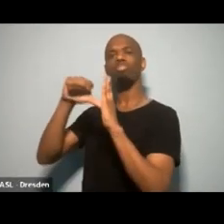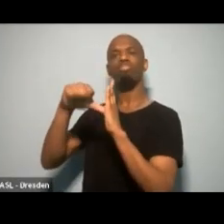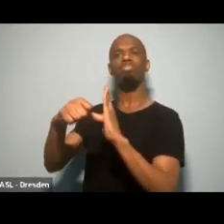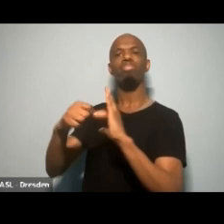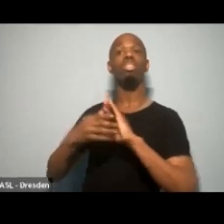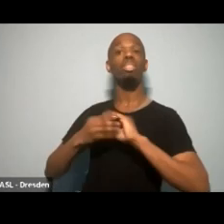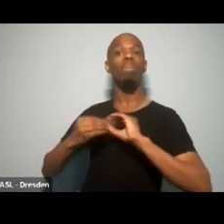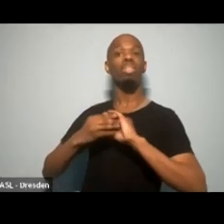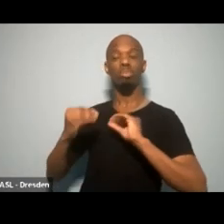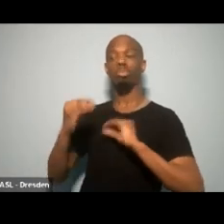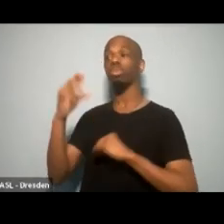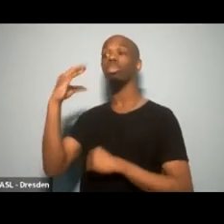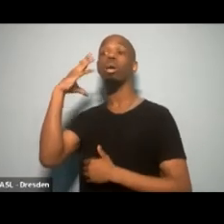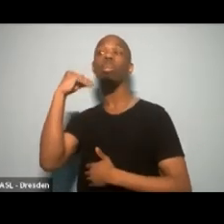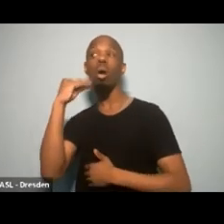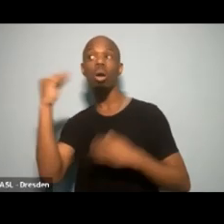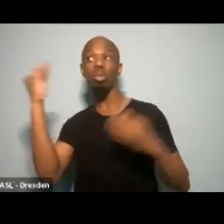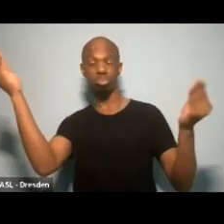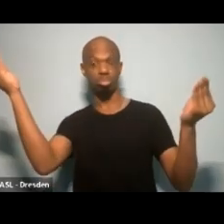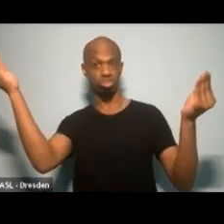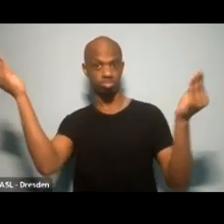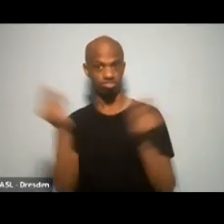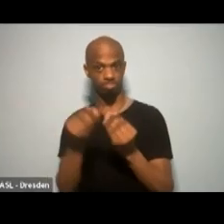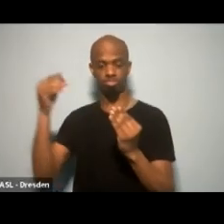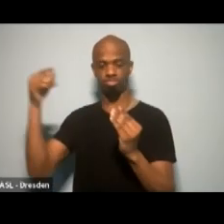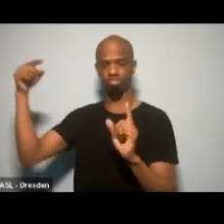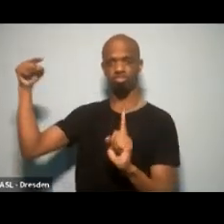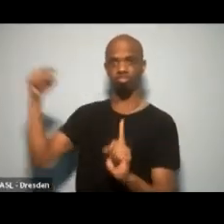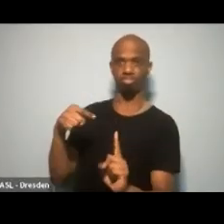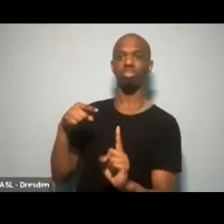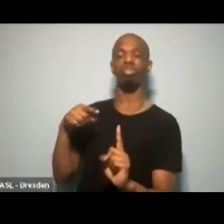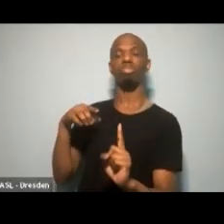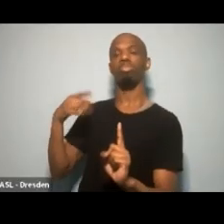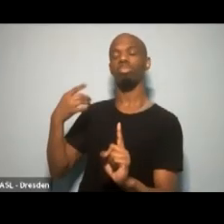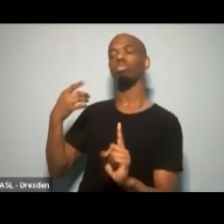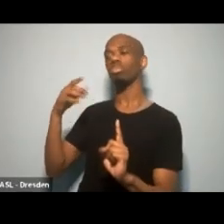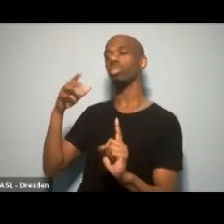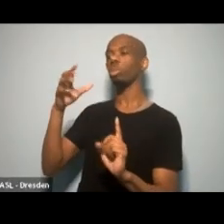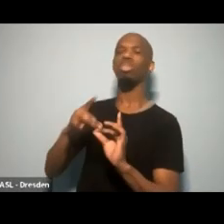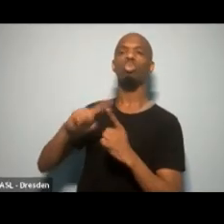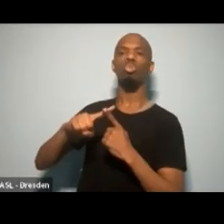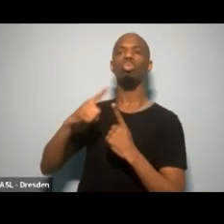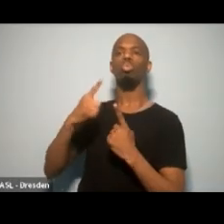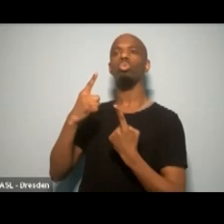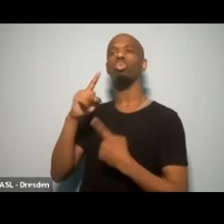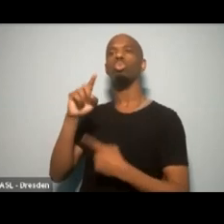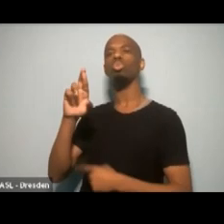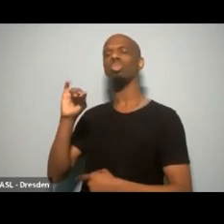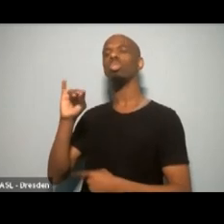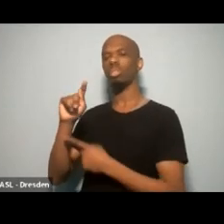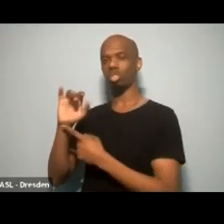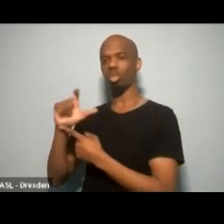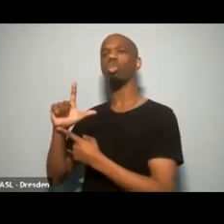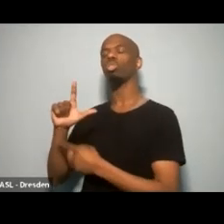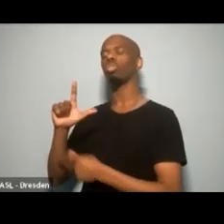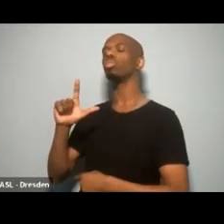especially within critical discourse and promotes an anti-oppressive kind